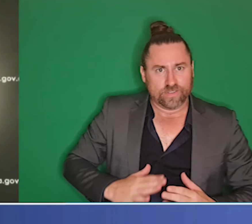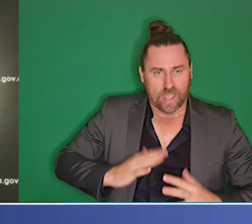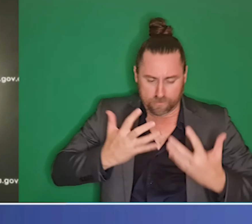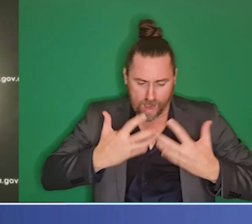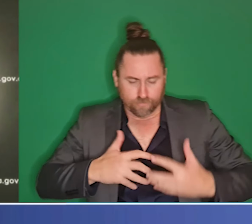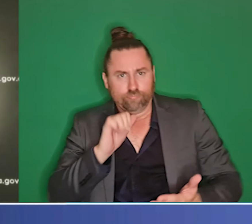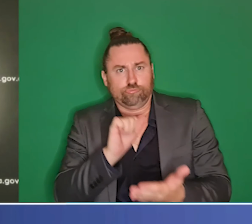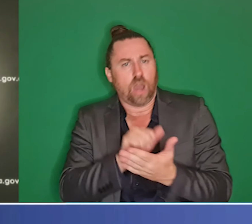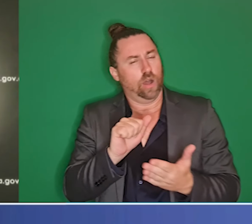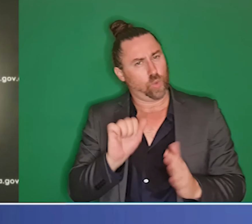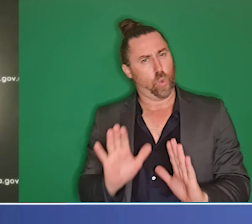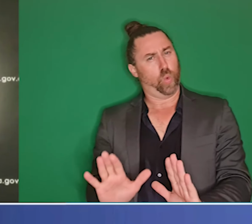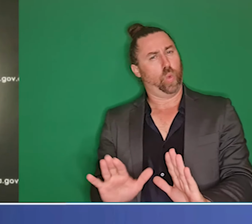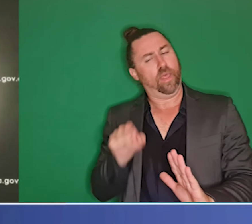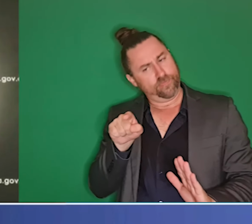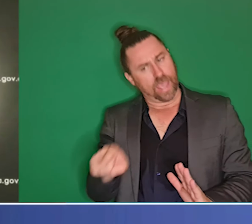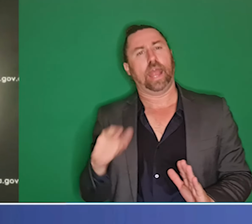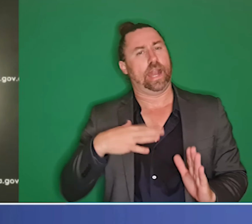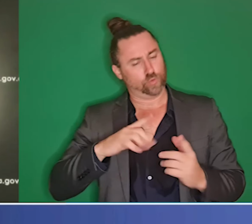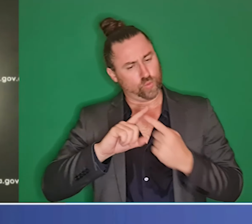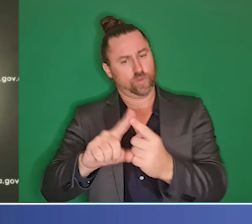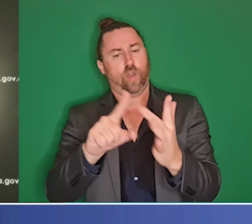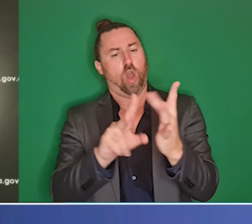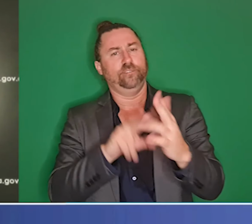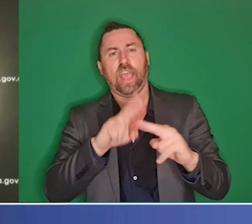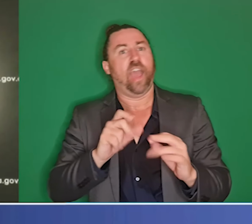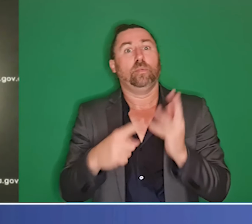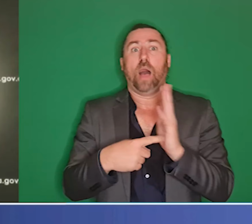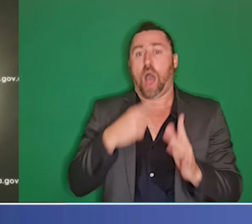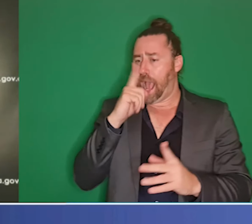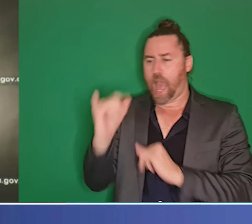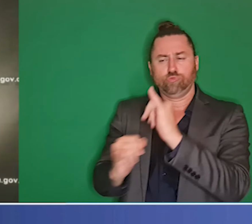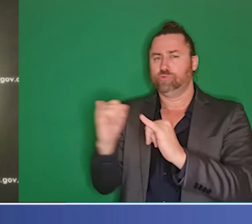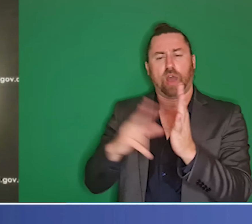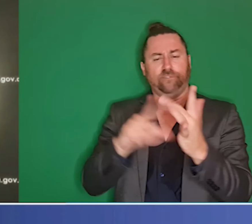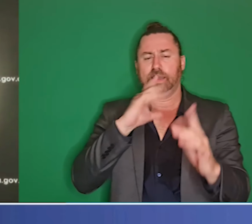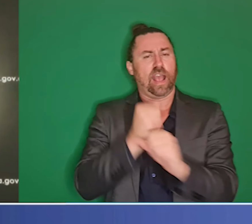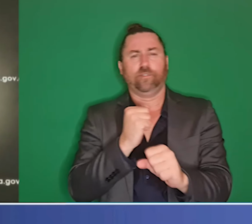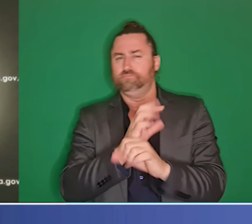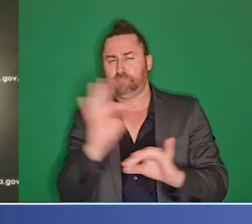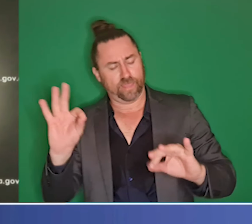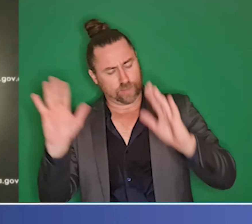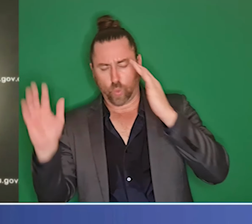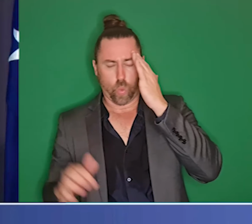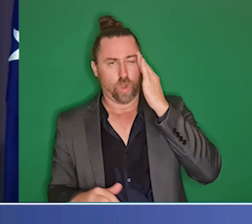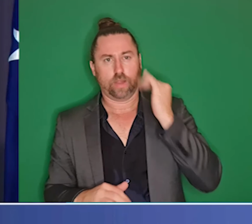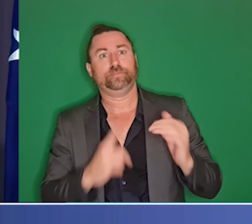But I do support and respect what they have done and respect the need. So there's no criticism. Paul?